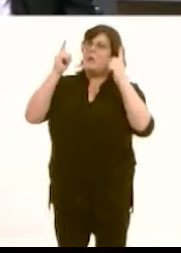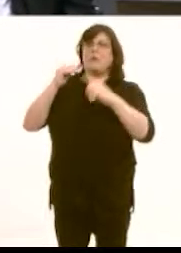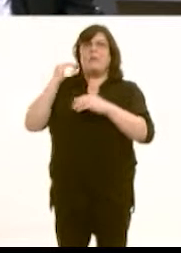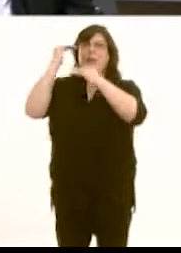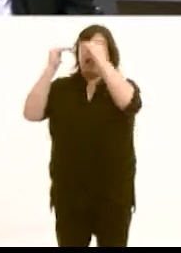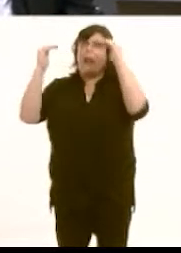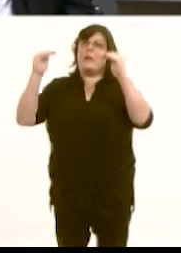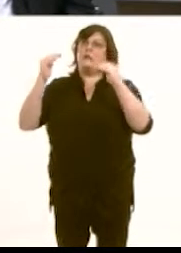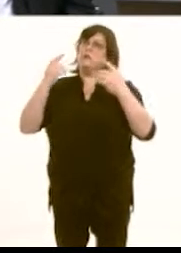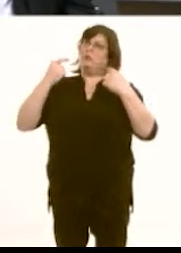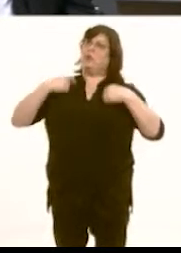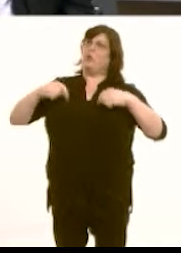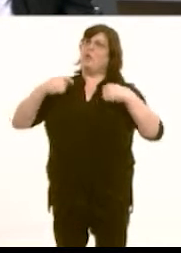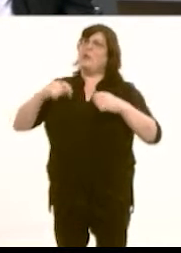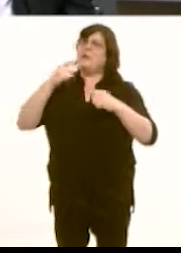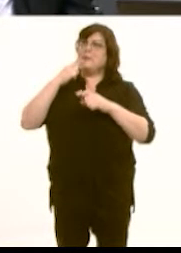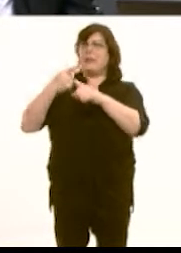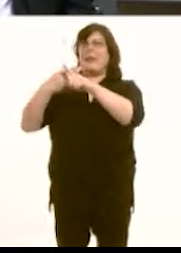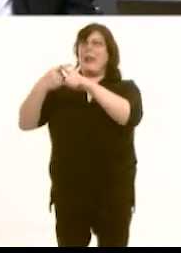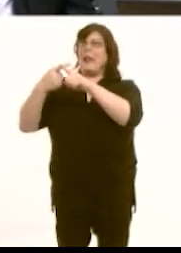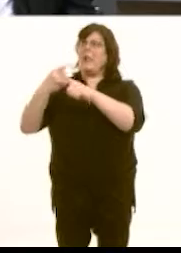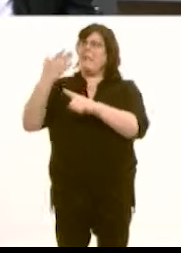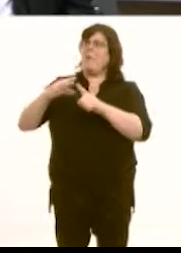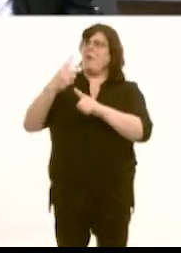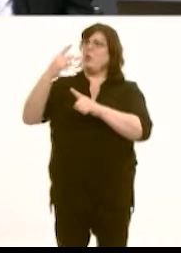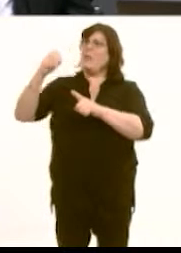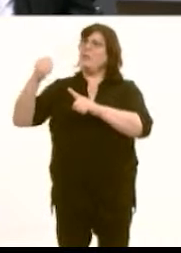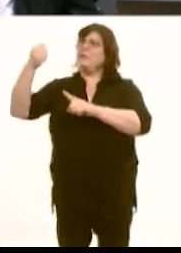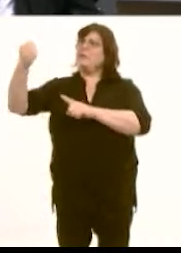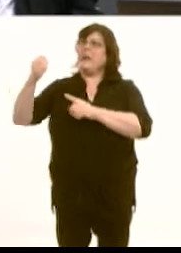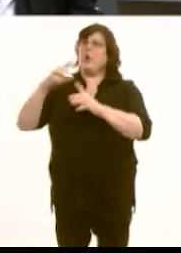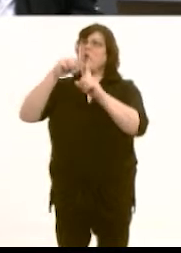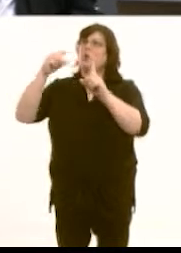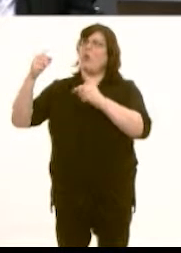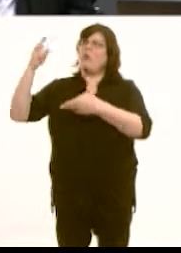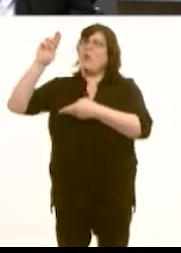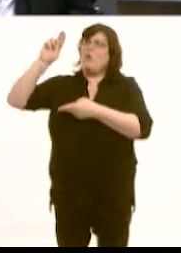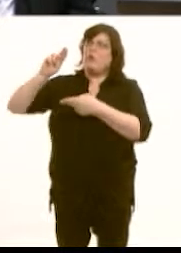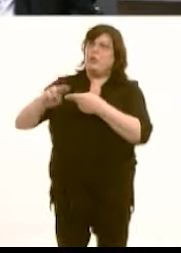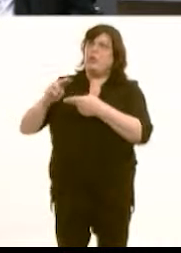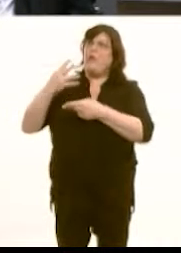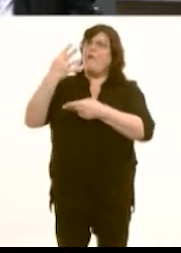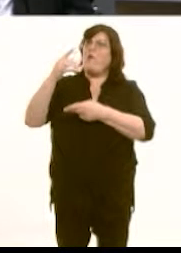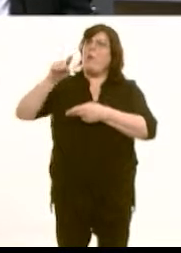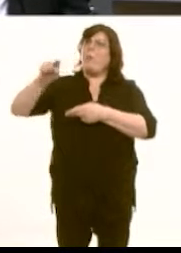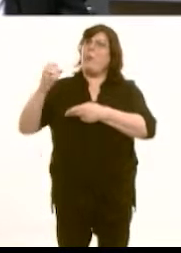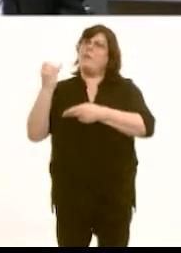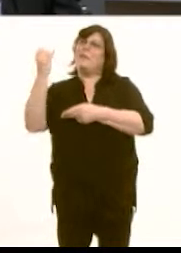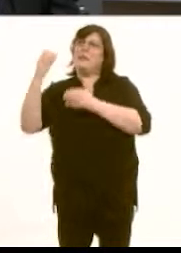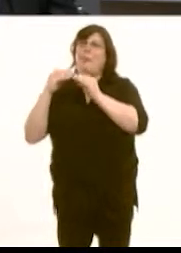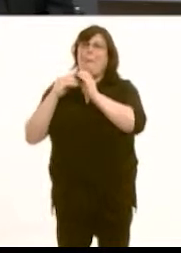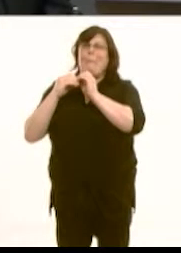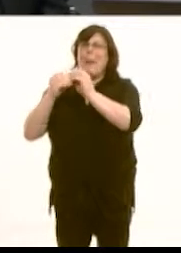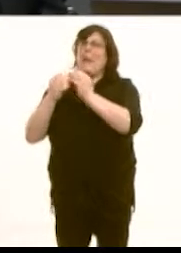that, in England since 2010, the Tories have cut £4.6 billion from adult social careóa